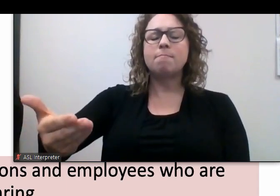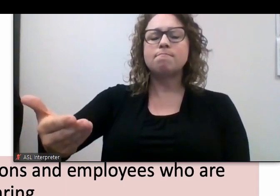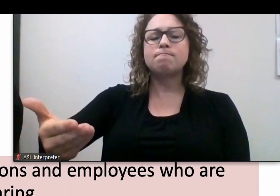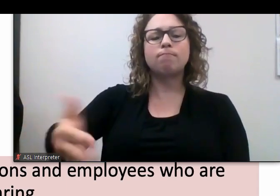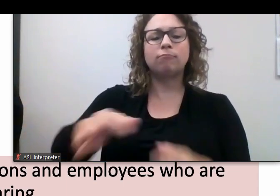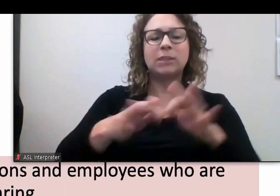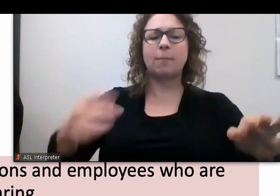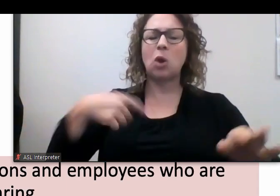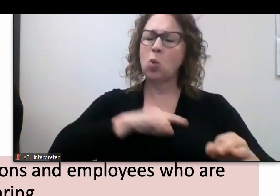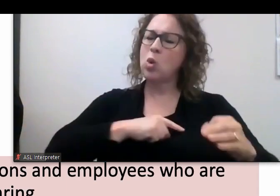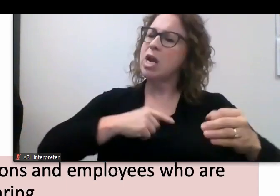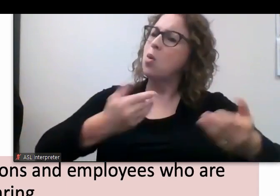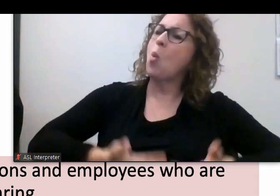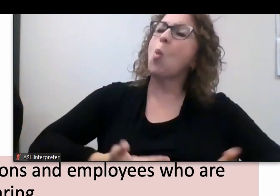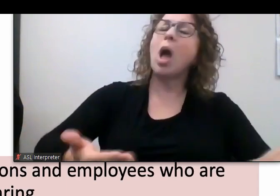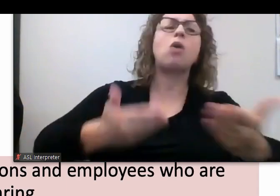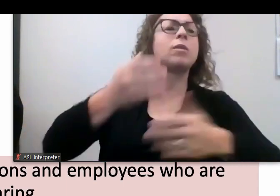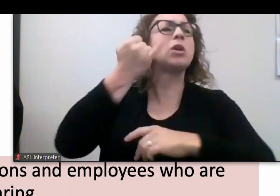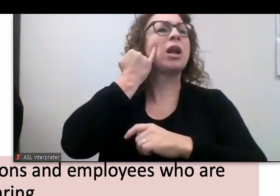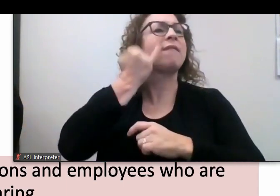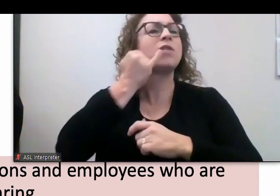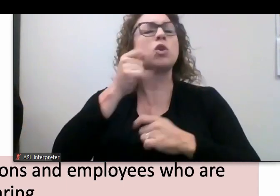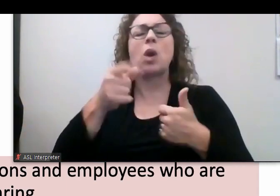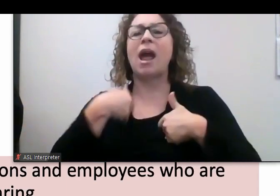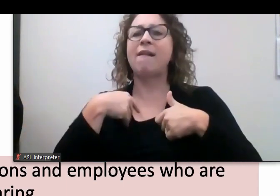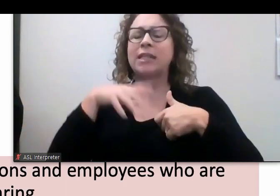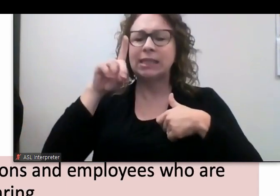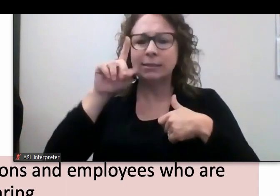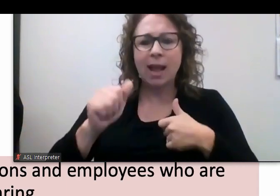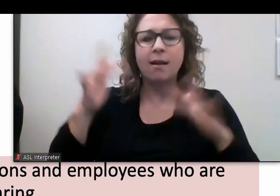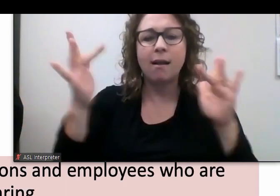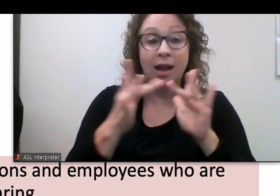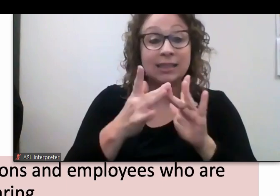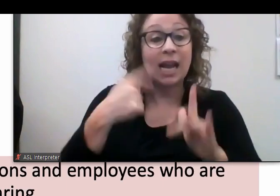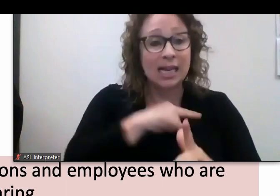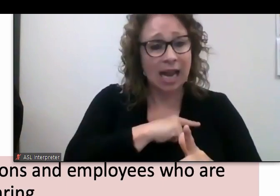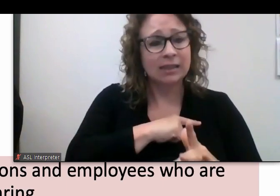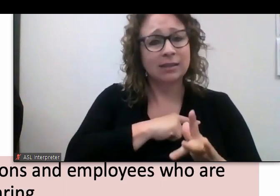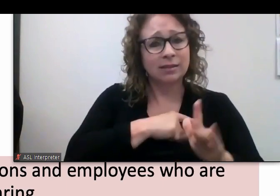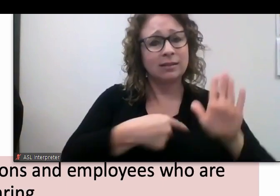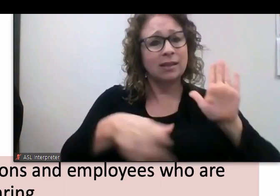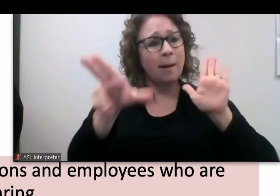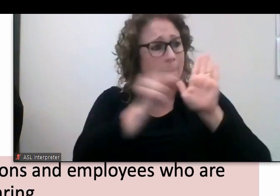If you have an accessibility need, contact us. Have that live on somewhere where